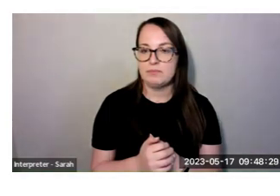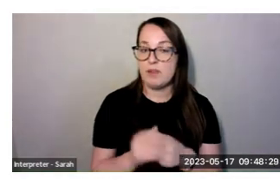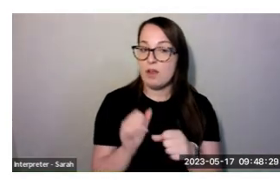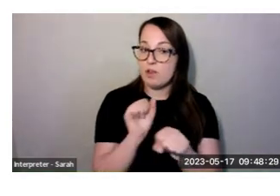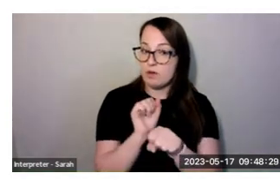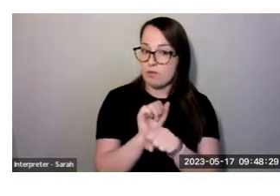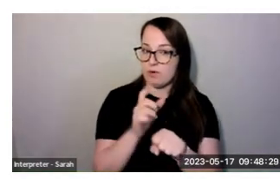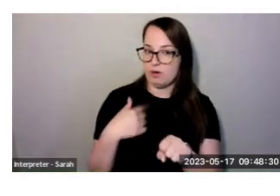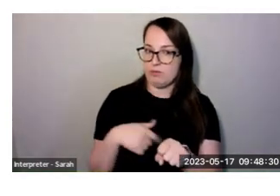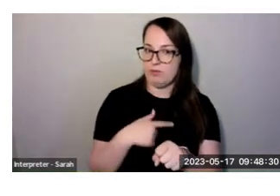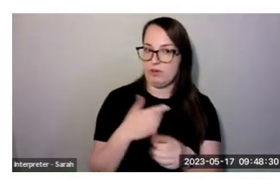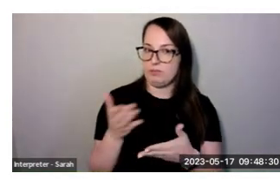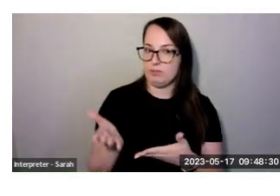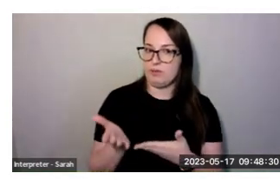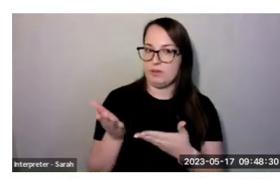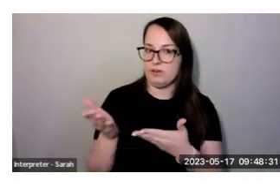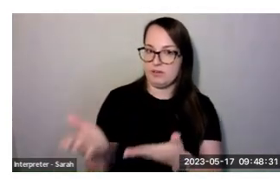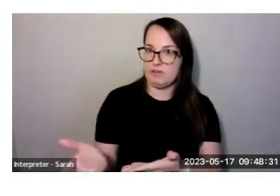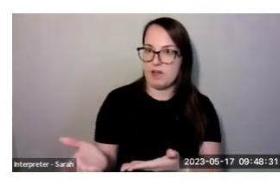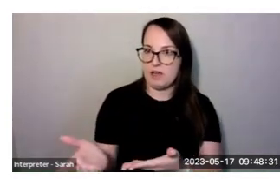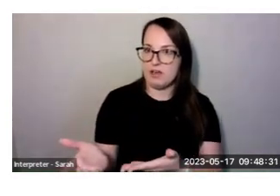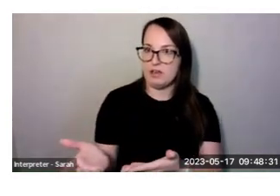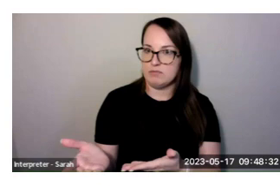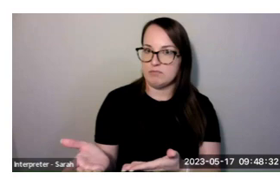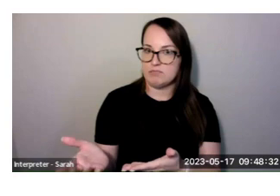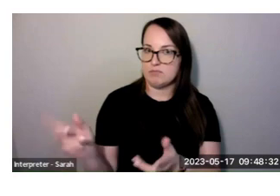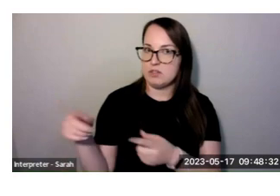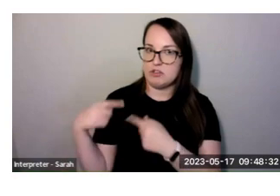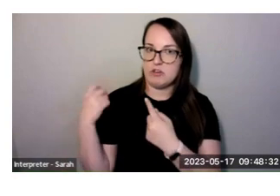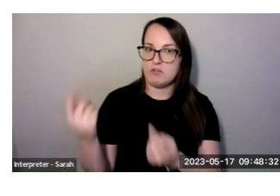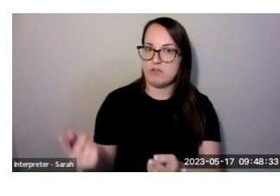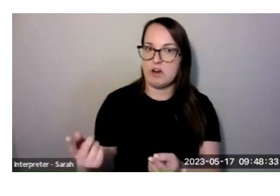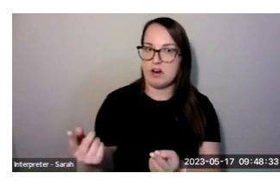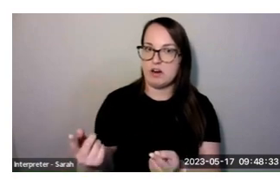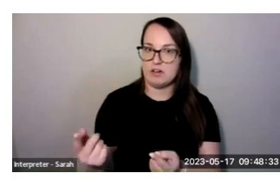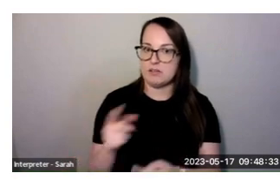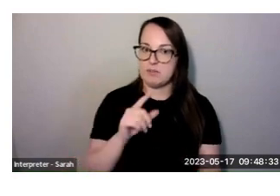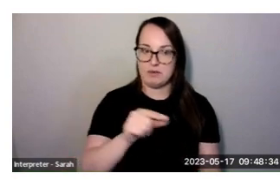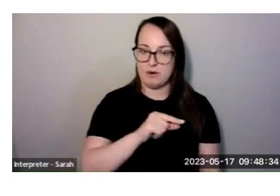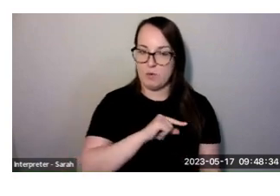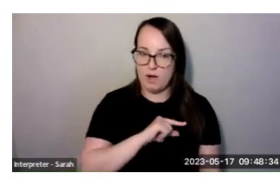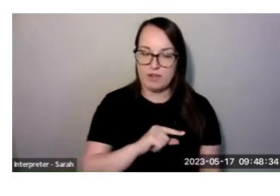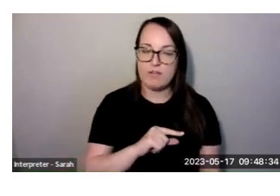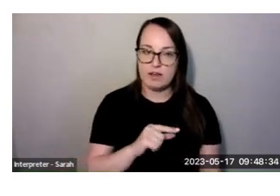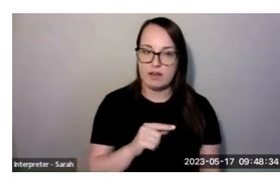that being said, that the work we provide is not to that level. I have not heard from that in the